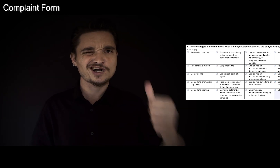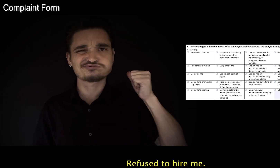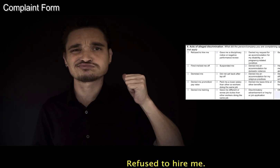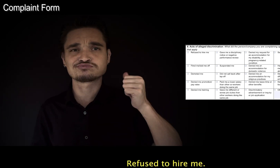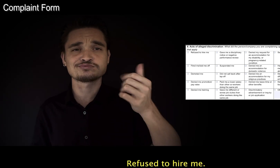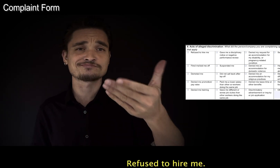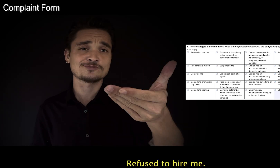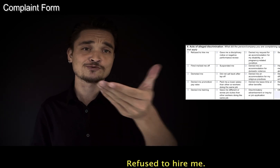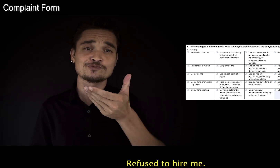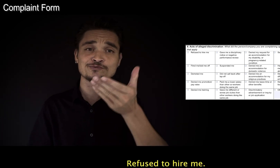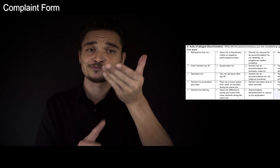Refused to hire me.